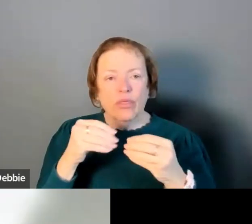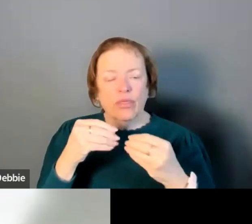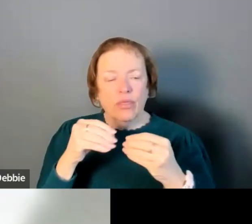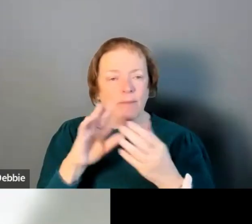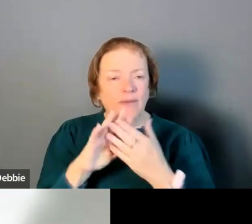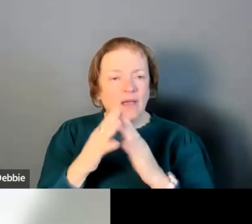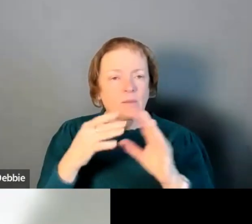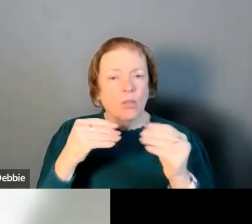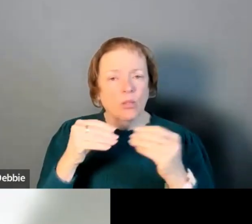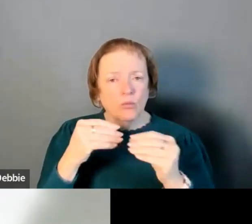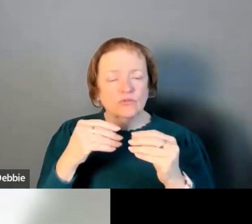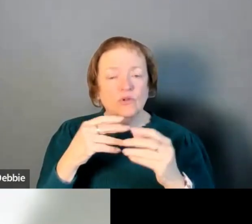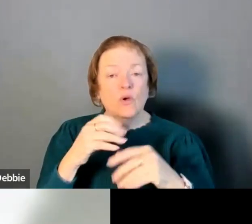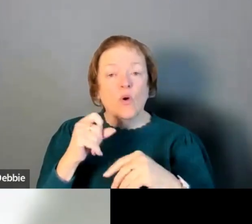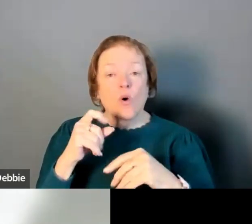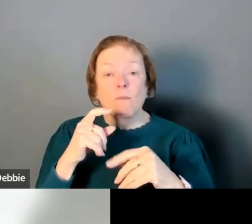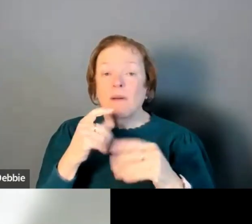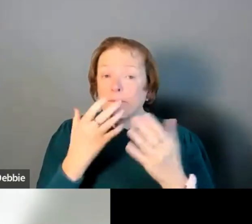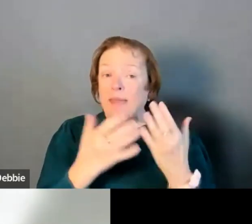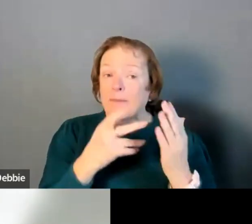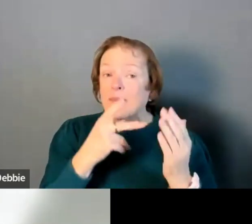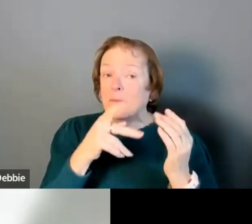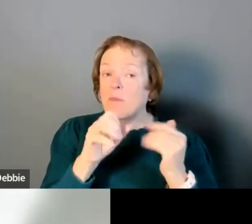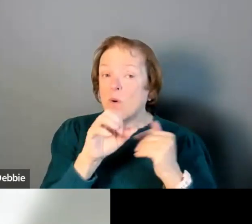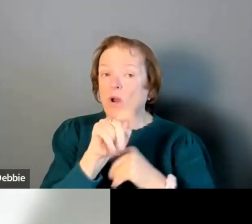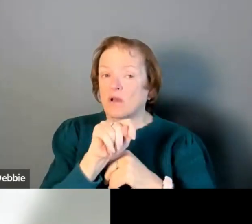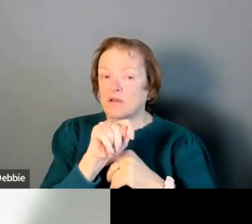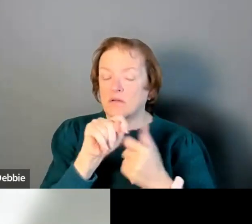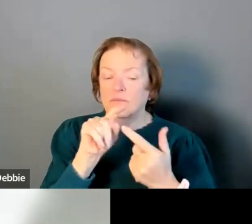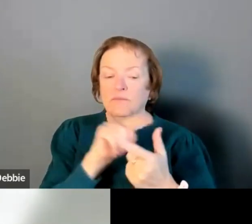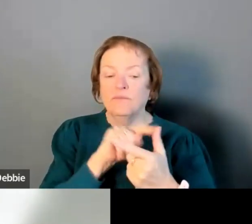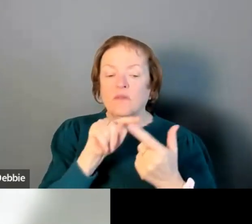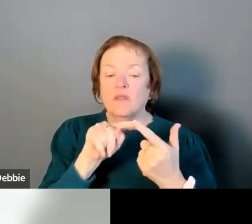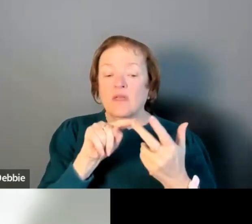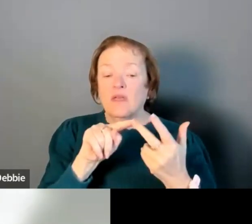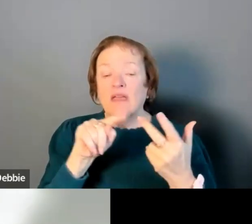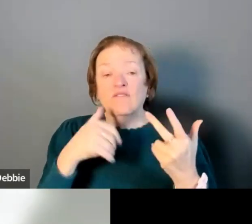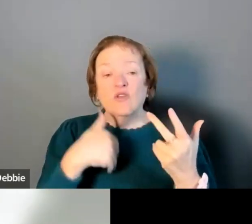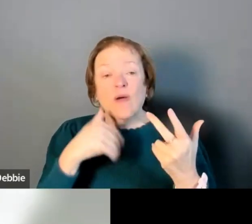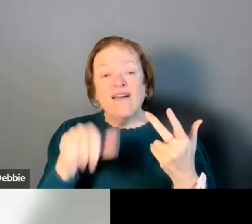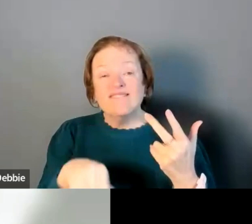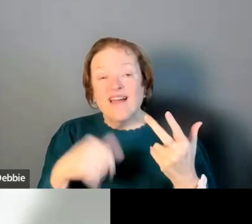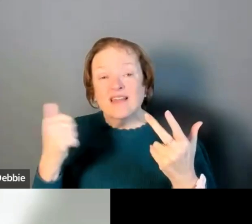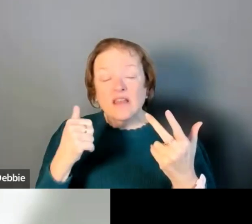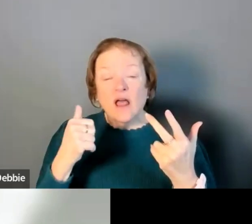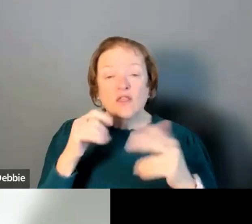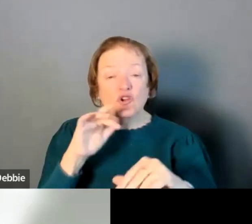If you have another, touchscreen, or another microphone.